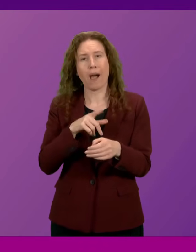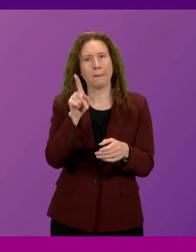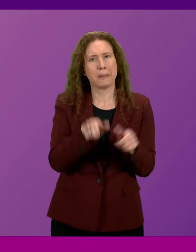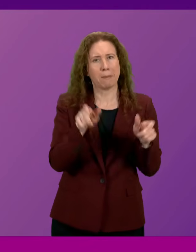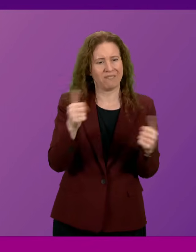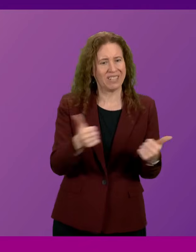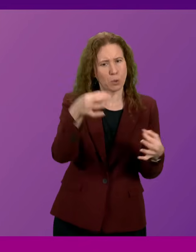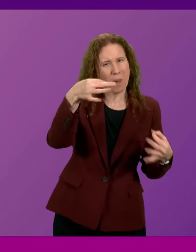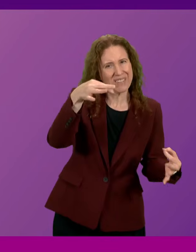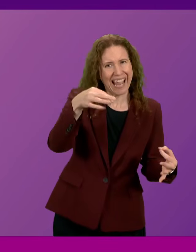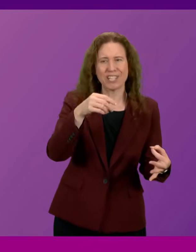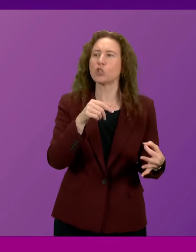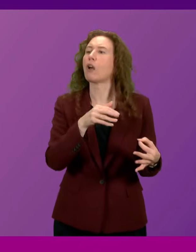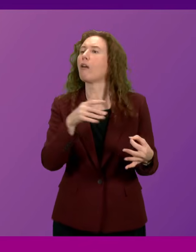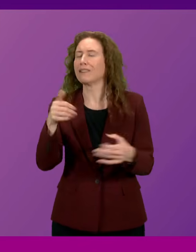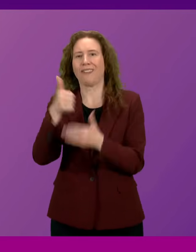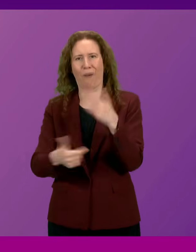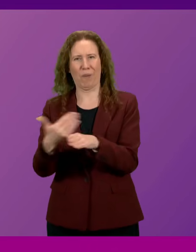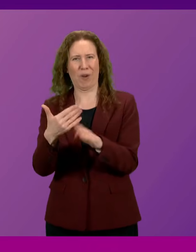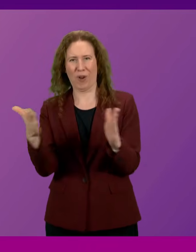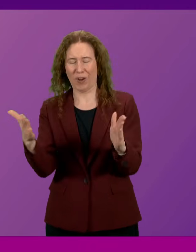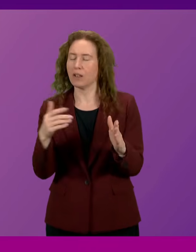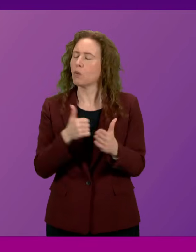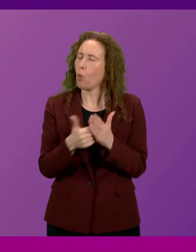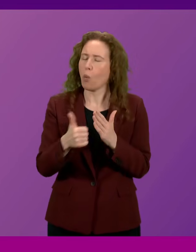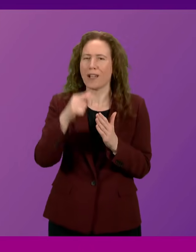Nursing and midwifery vacancies are 4 per cent higher than they were at the same time